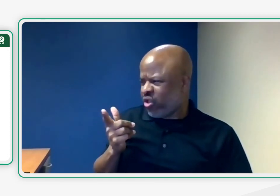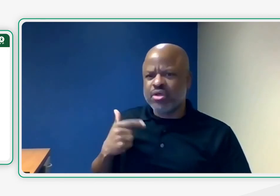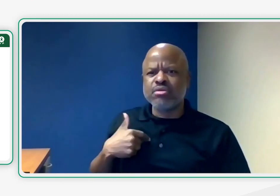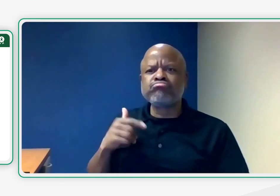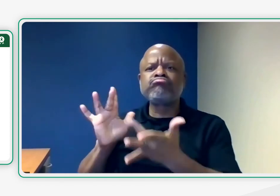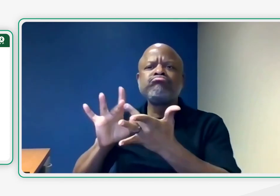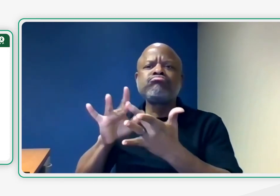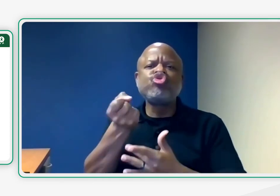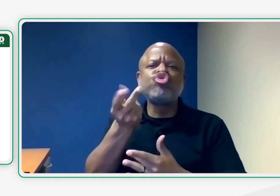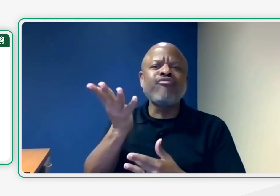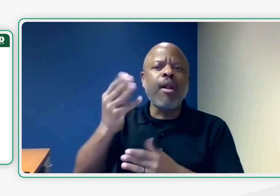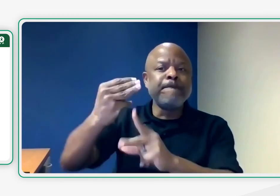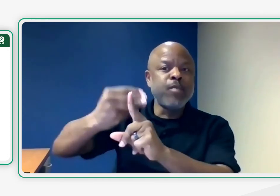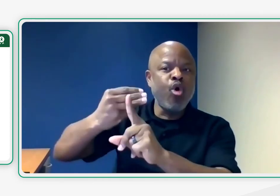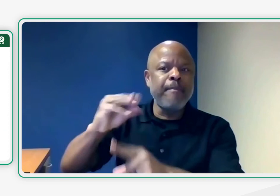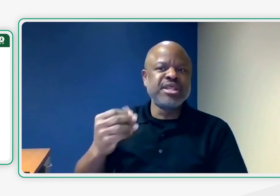We said, “This is an opportunity. We need to jump on it.”